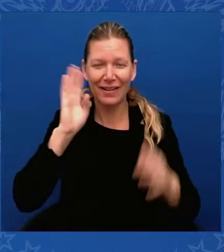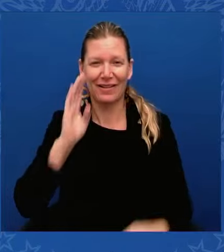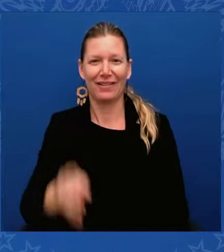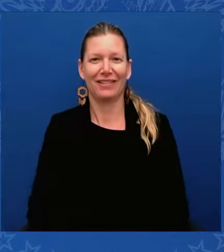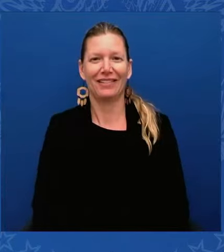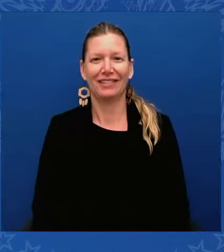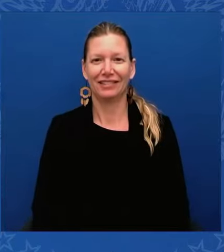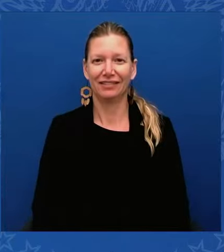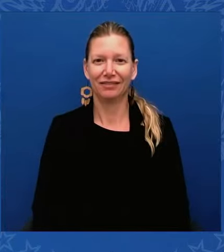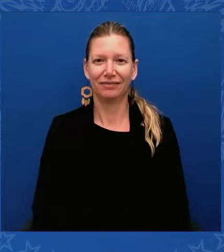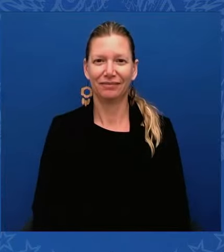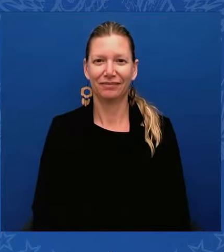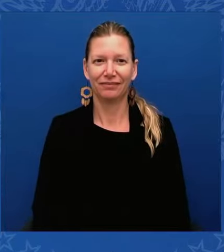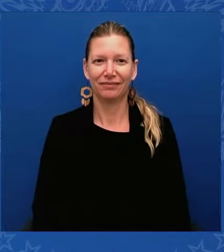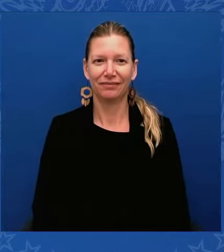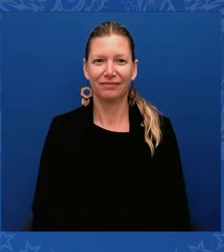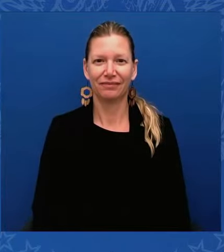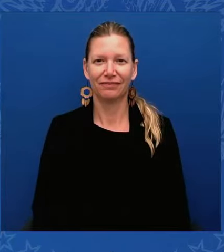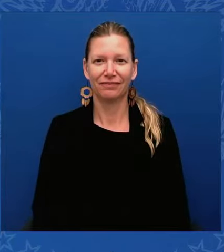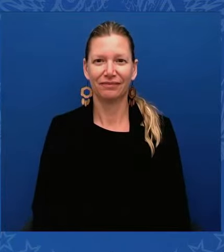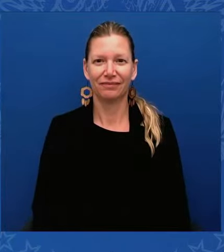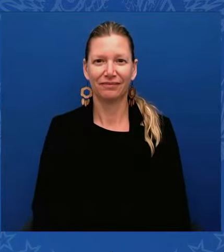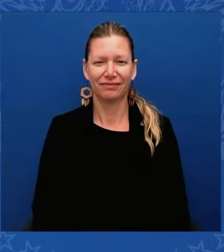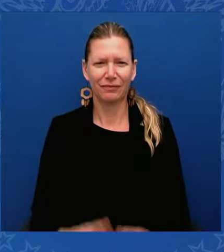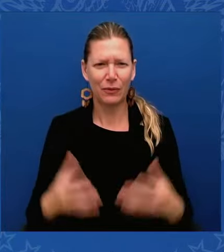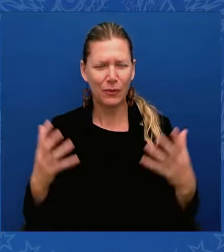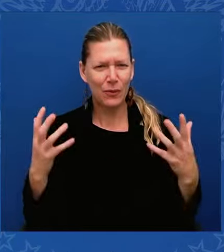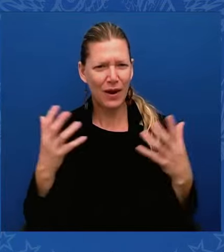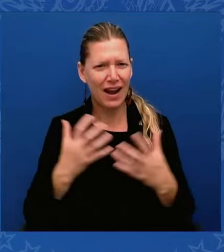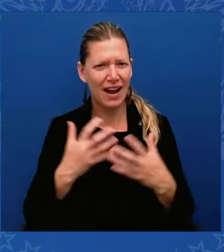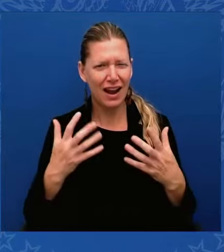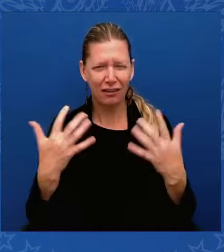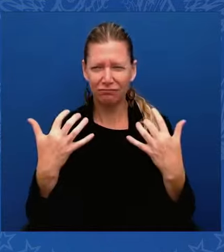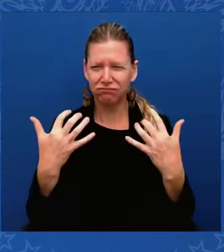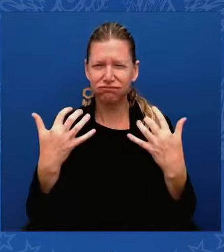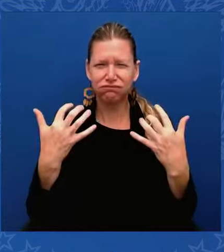Whoa, what a crowd. Please have a seat if you have one.